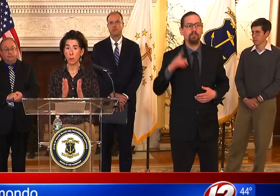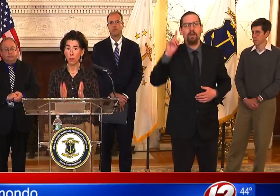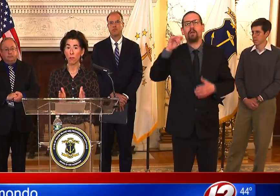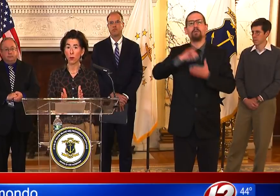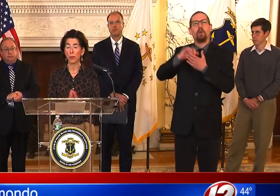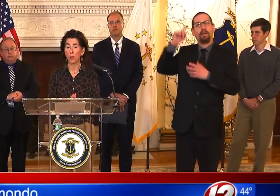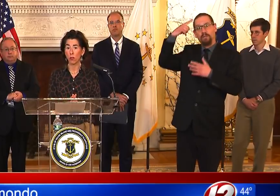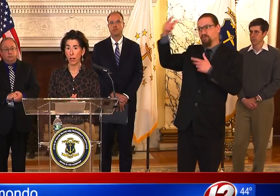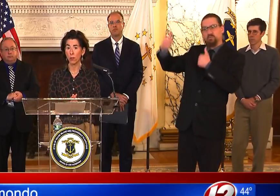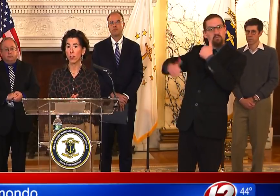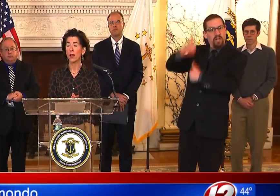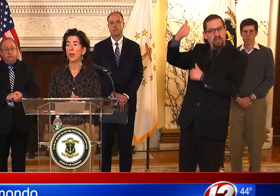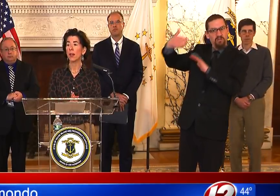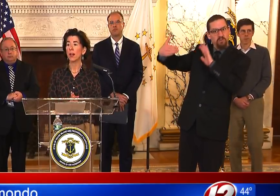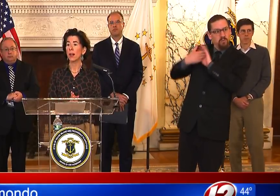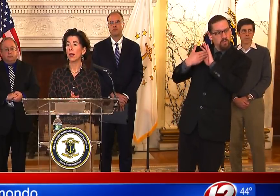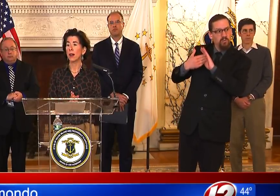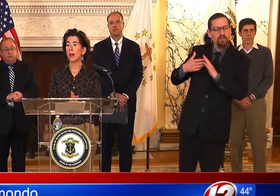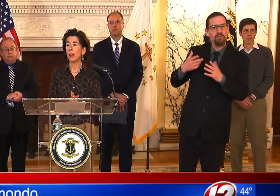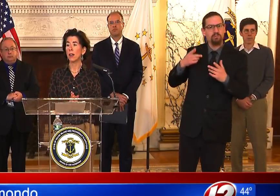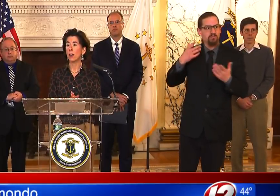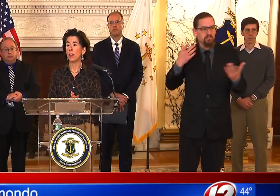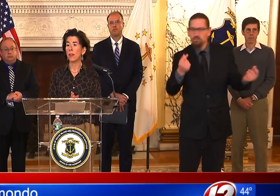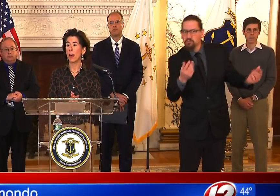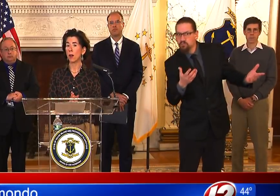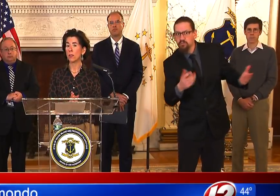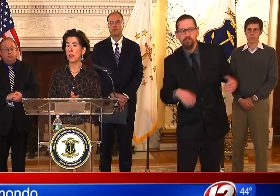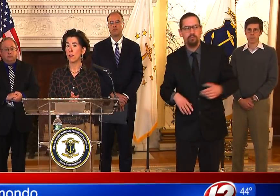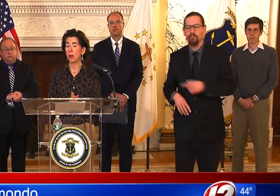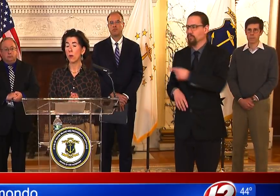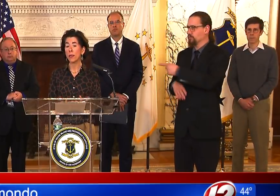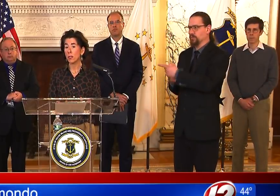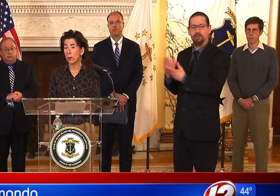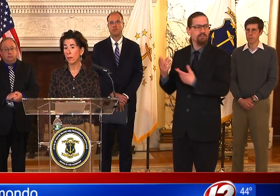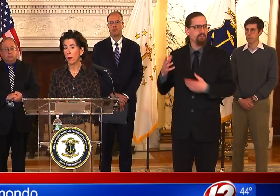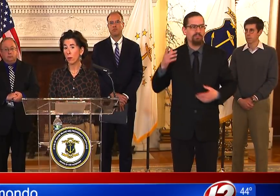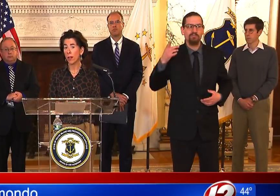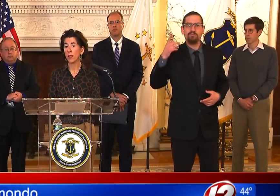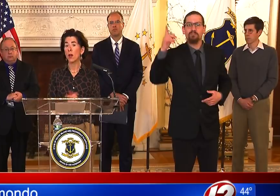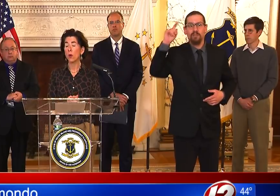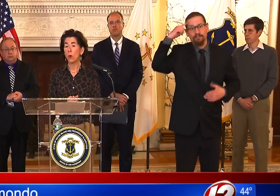HOW DO YOU RESPOND? HE IS WELCOME TO SUE. I THINK HE WOULD HAVE A HARD TIME BECAUSE I AM ON THE GO